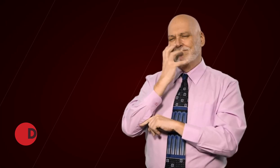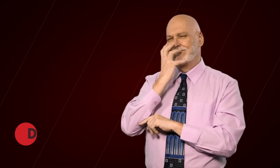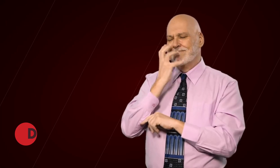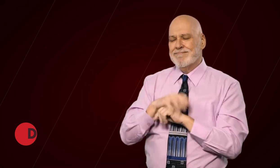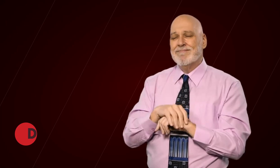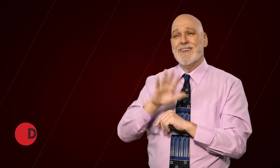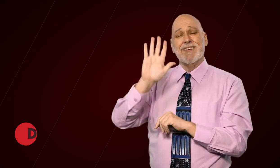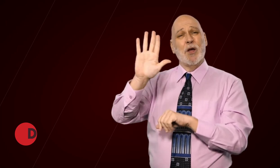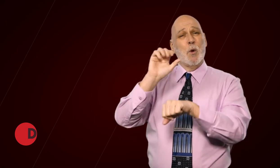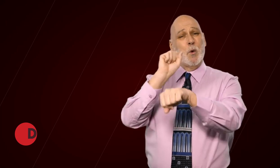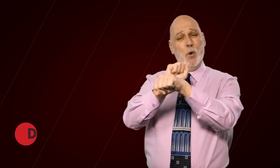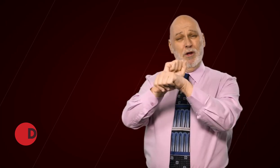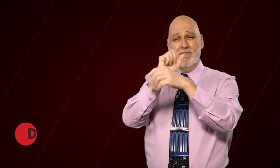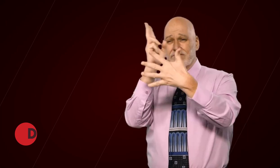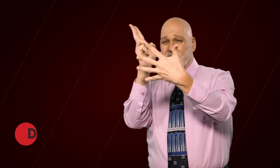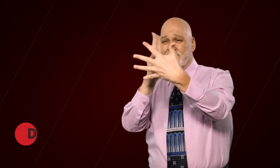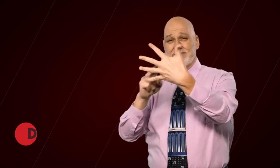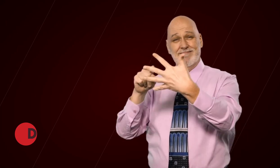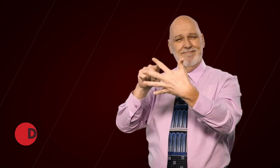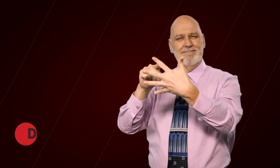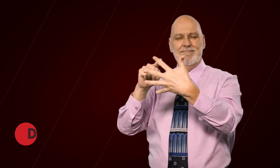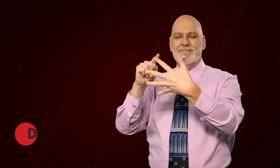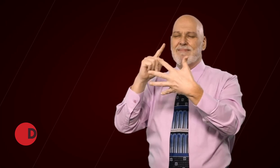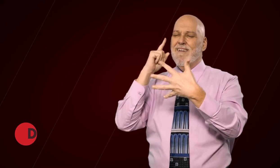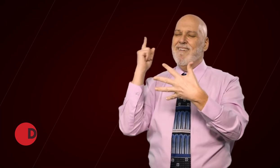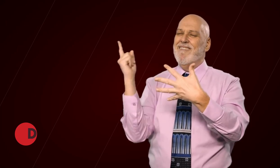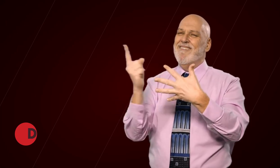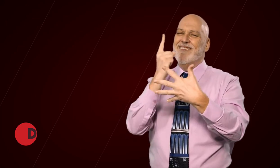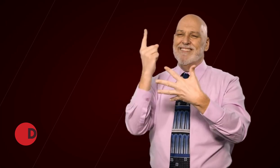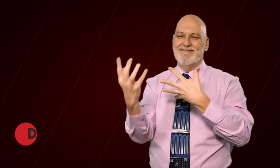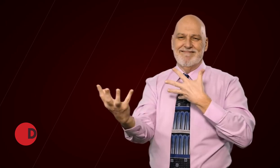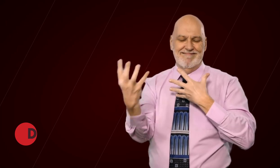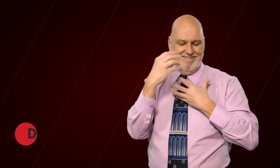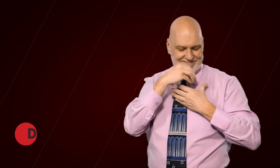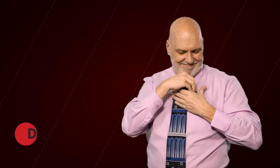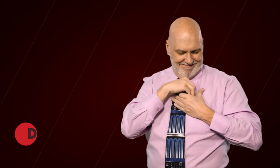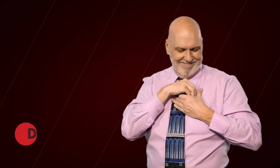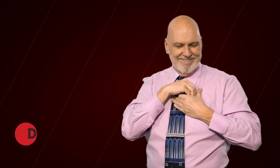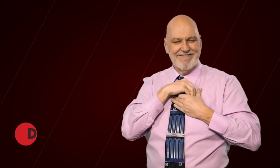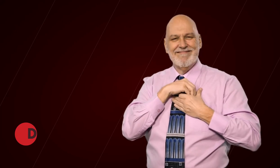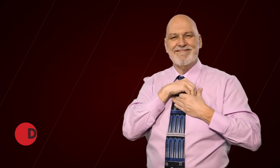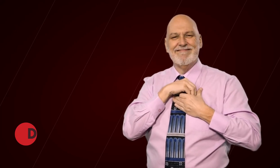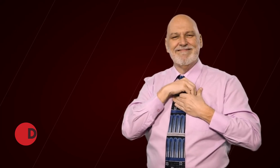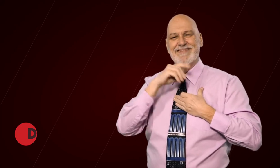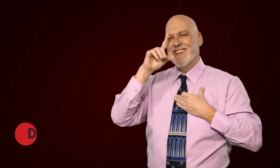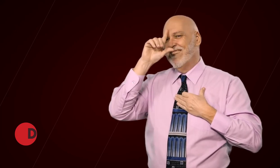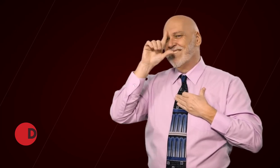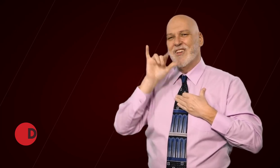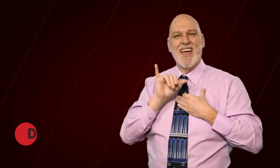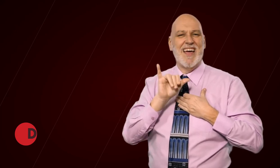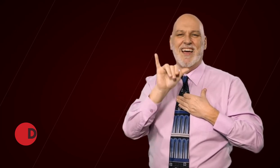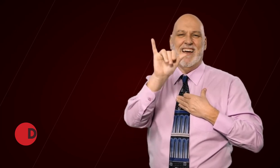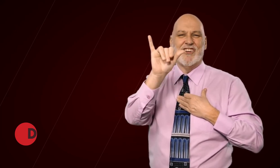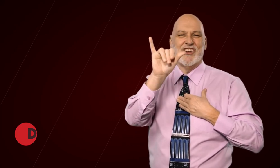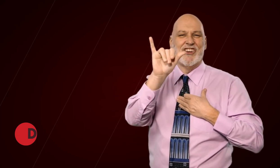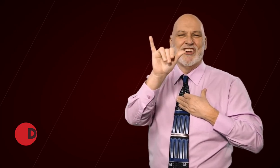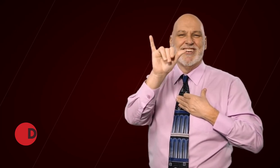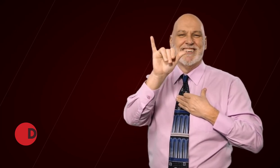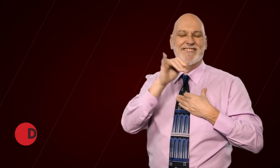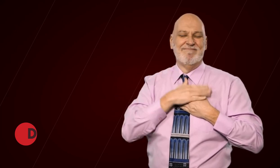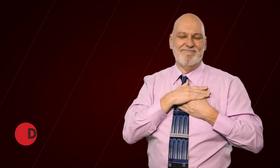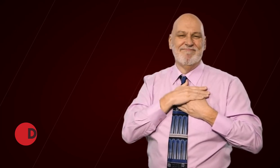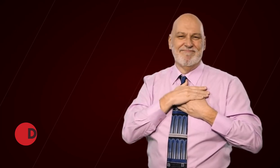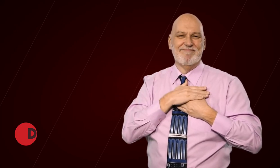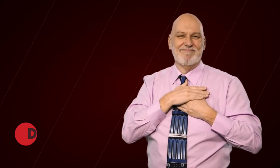His artworks will live with us forever.